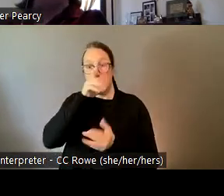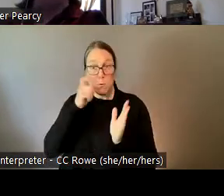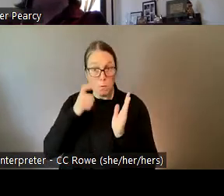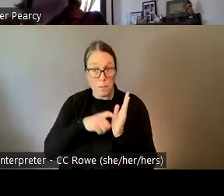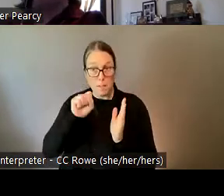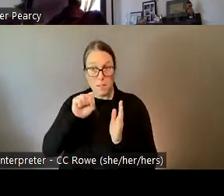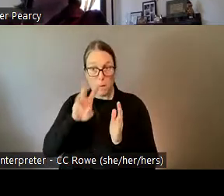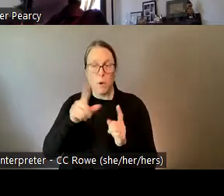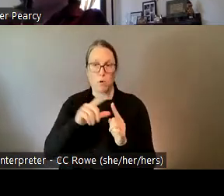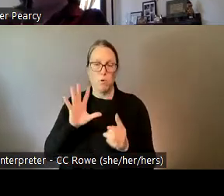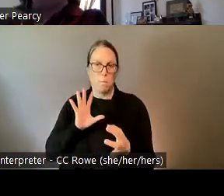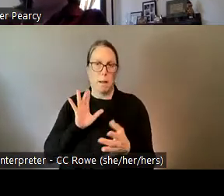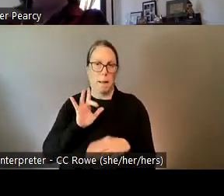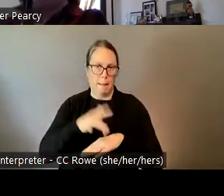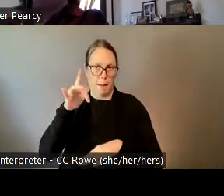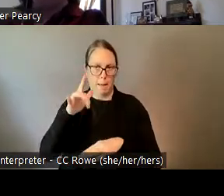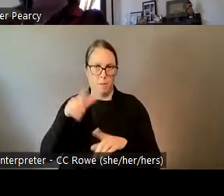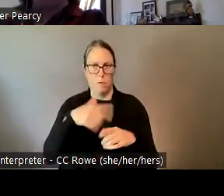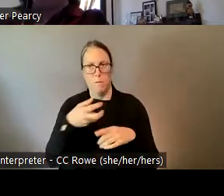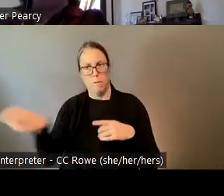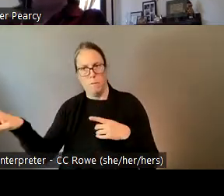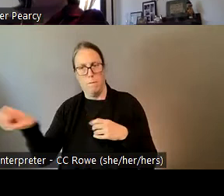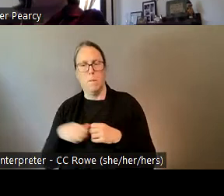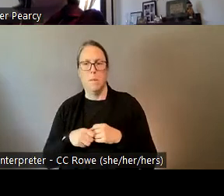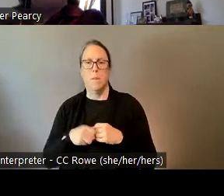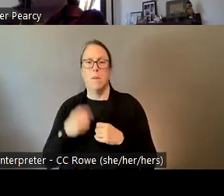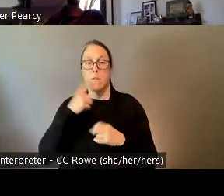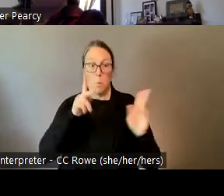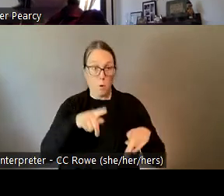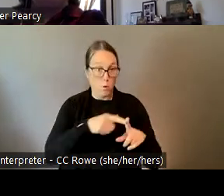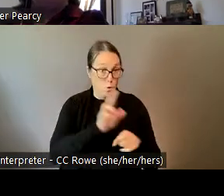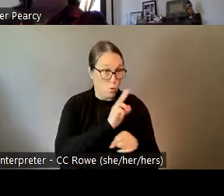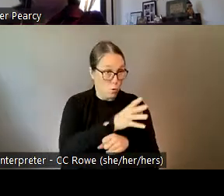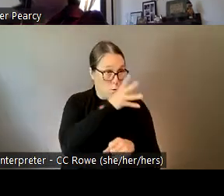So for someone to use speech recognition software to activate a link,